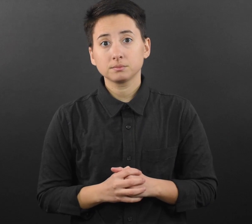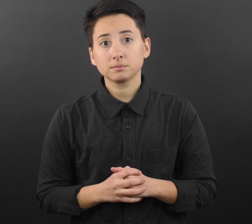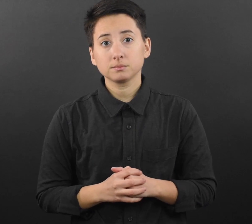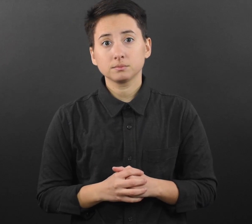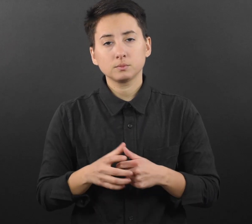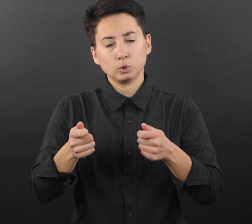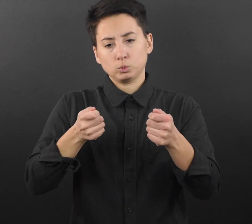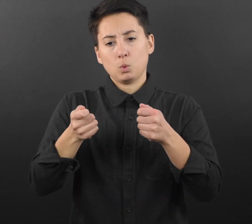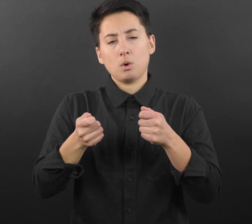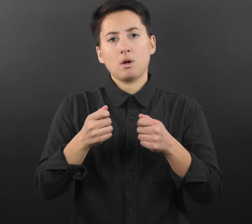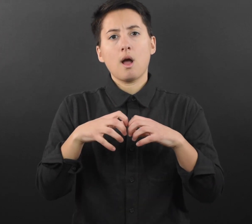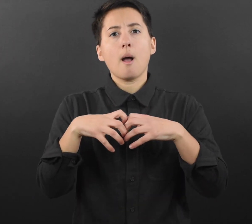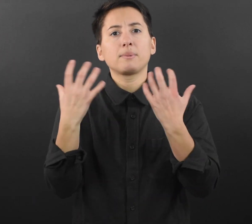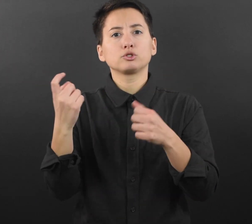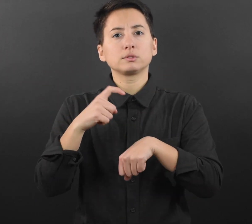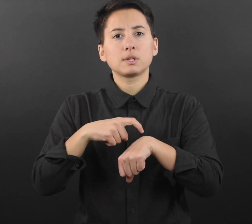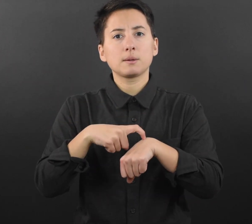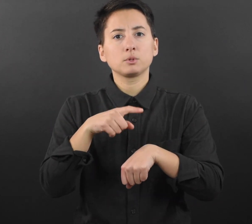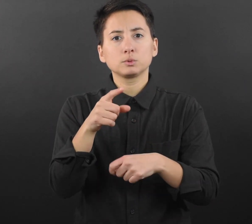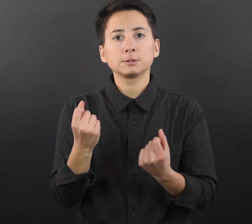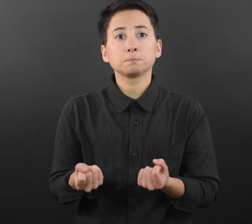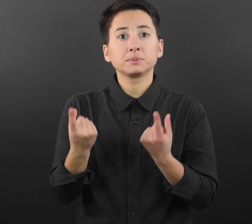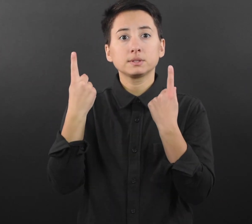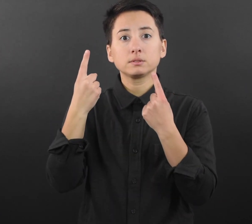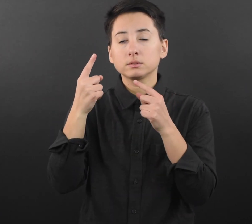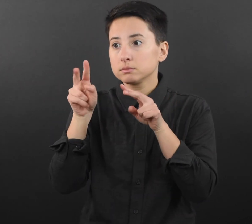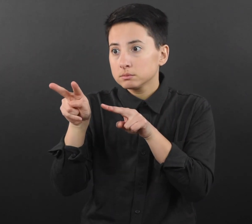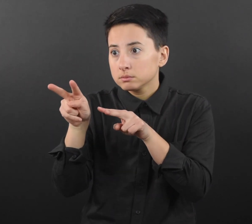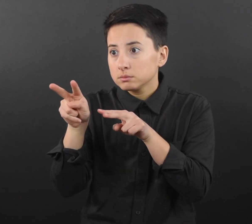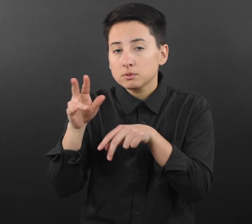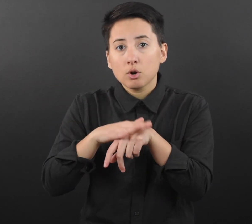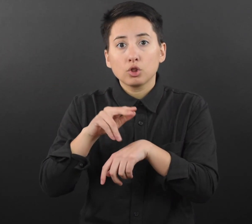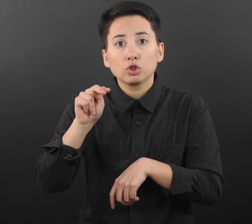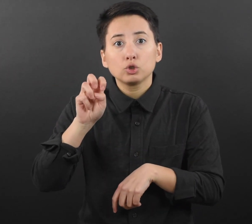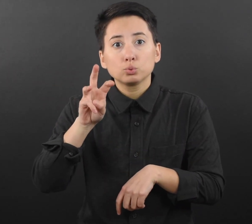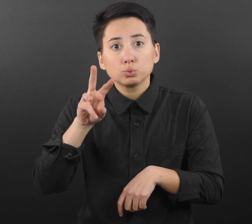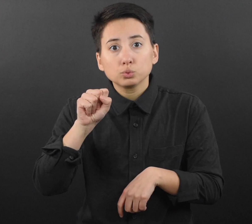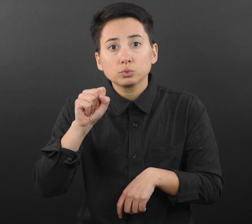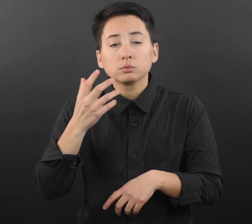spent paying attention to news and social media about COVID-19.